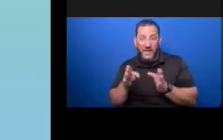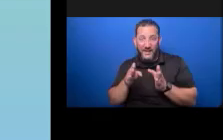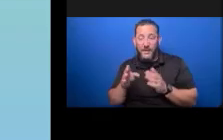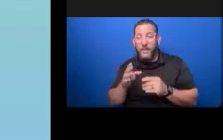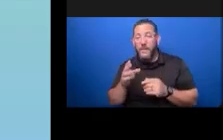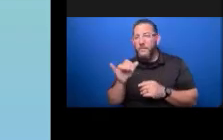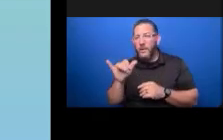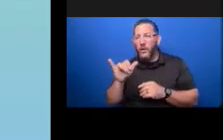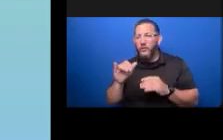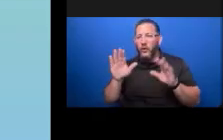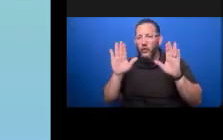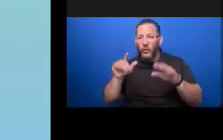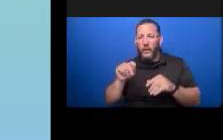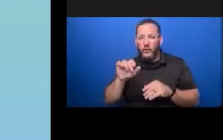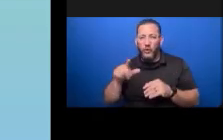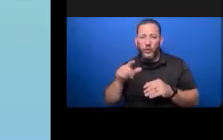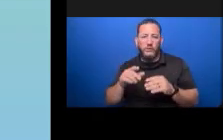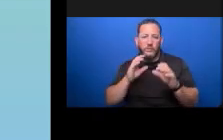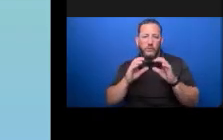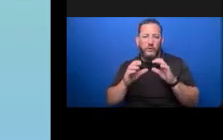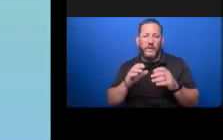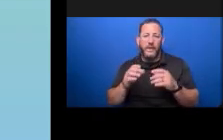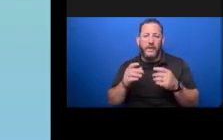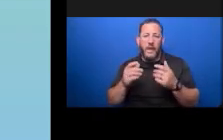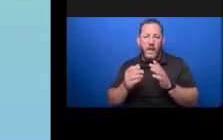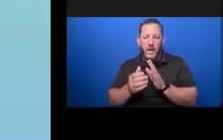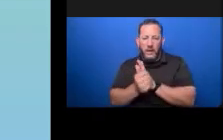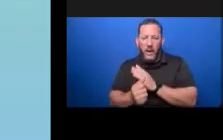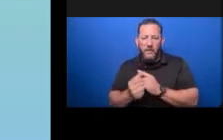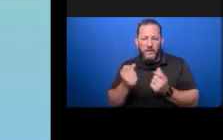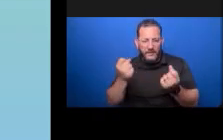communicate competencies to parents and physicians. Both can